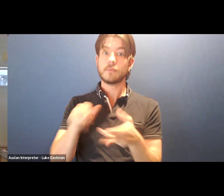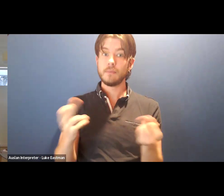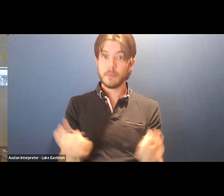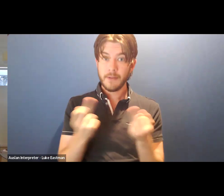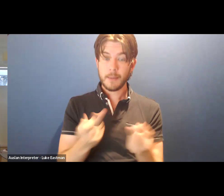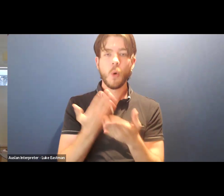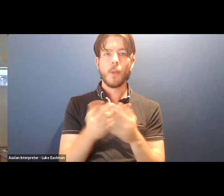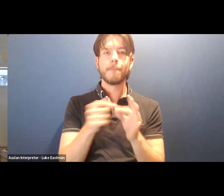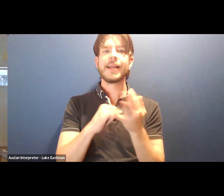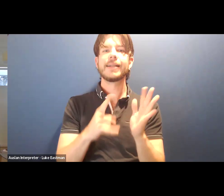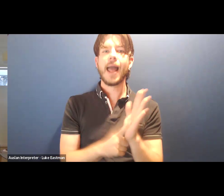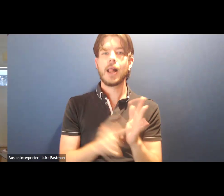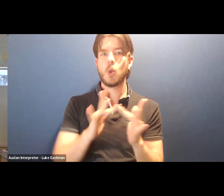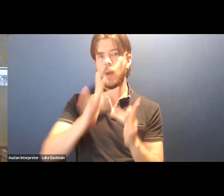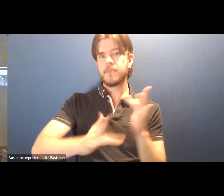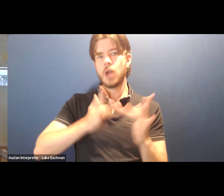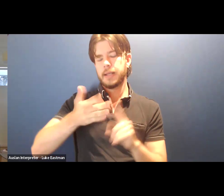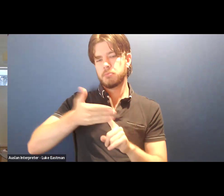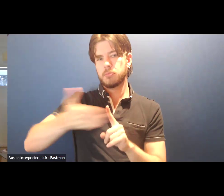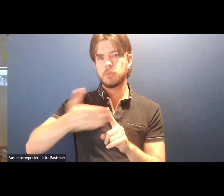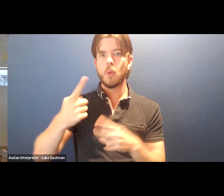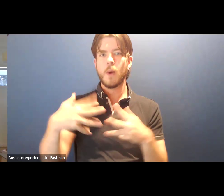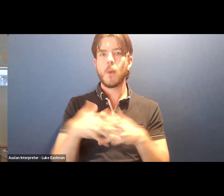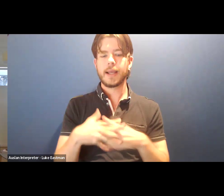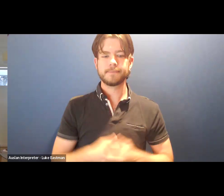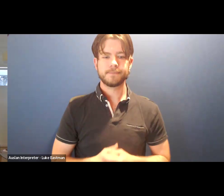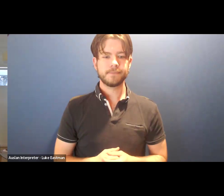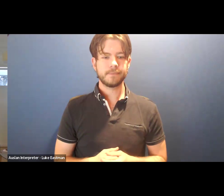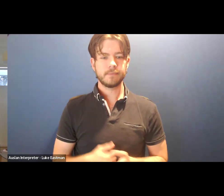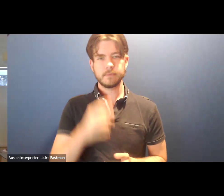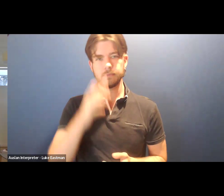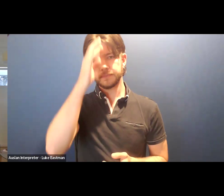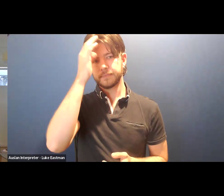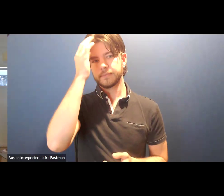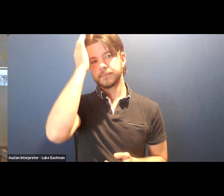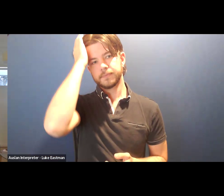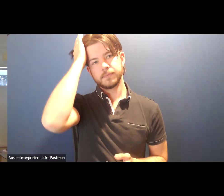BSL website over the coming